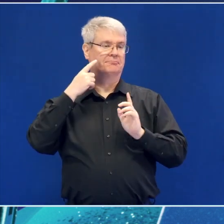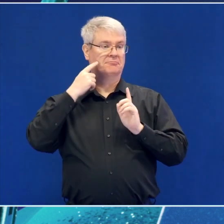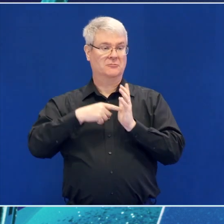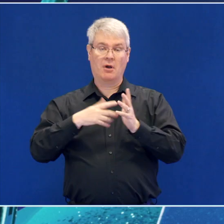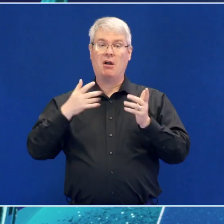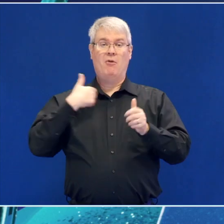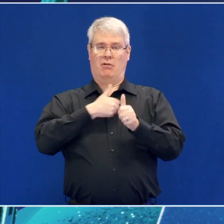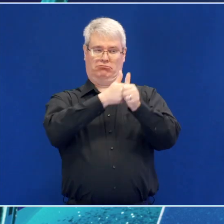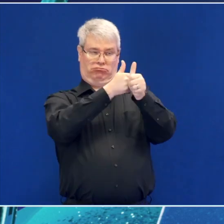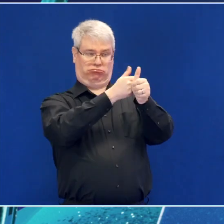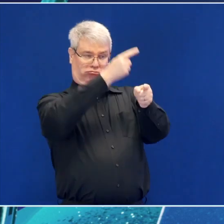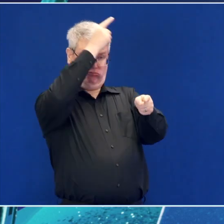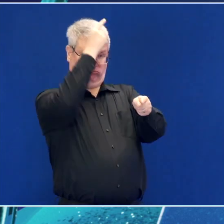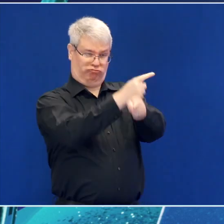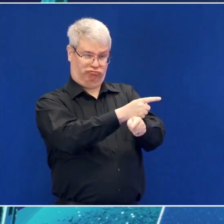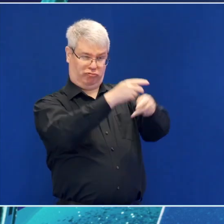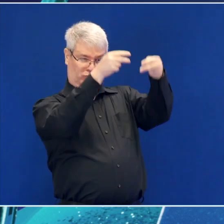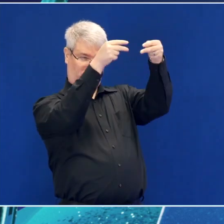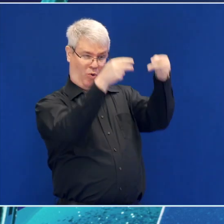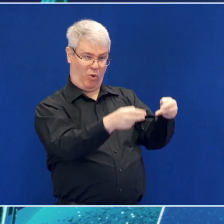to the model, the model itself is still essentially a black